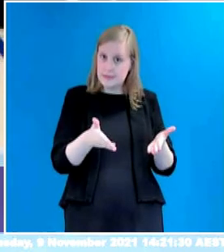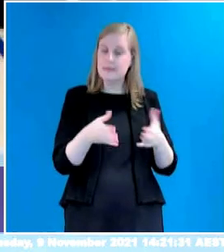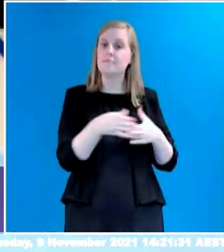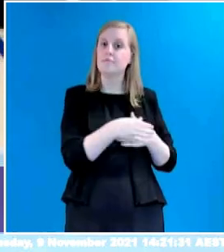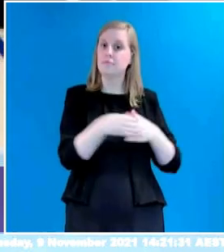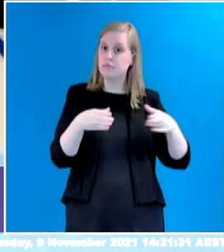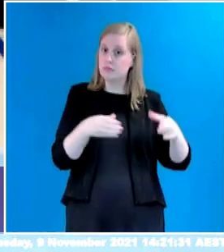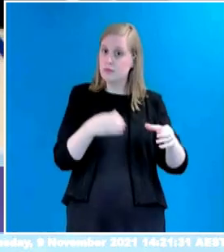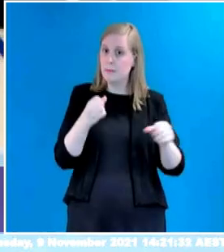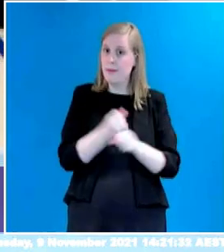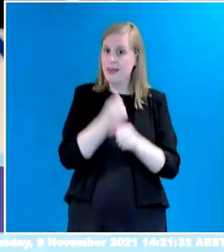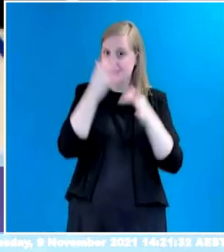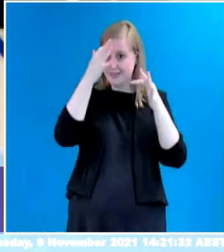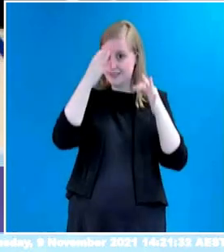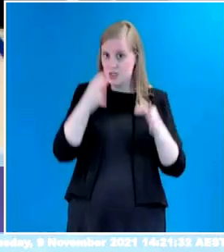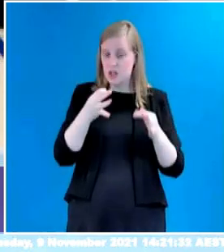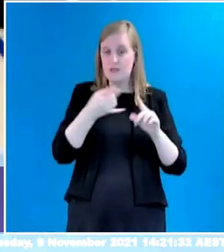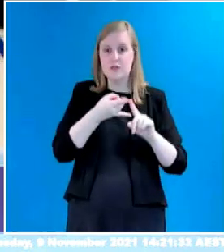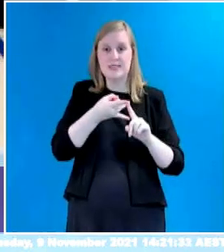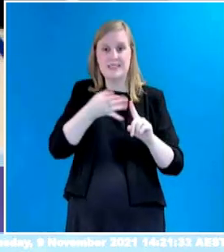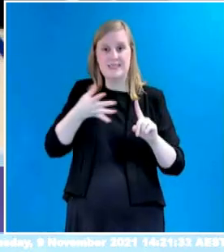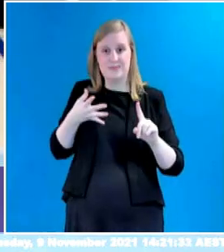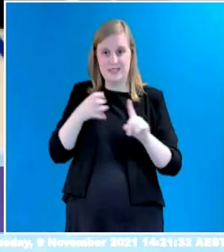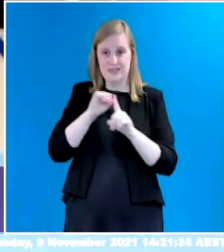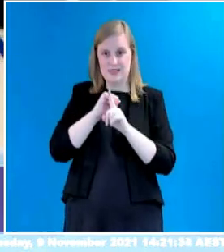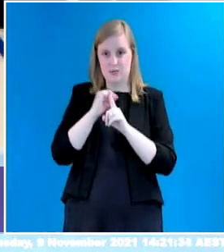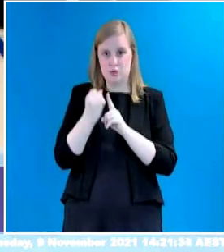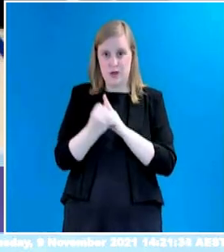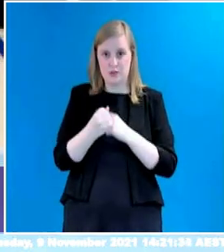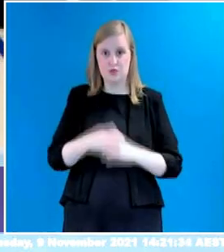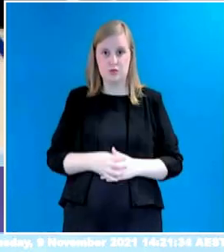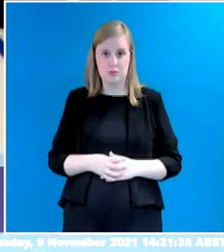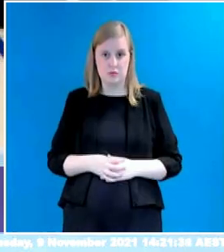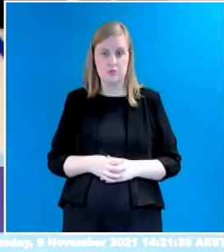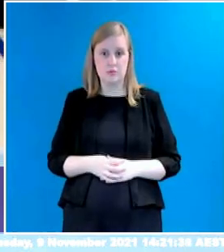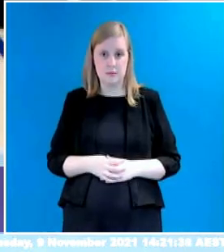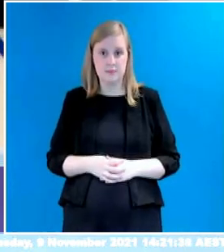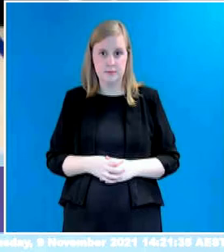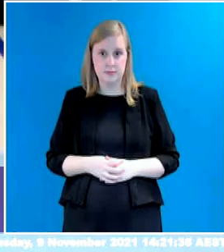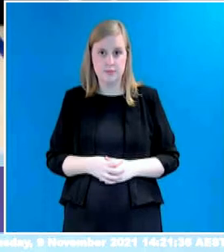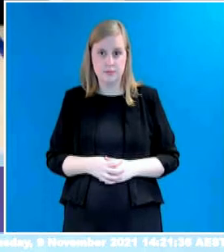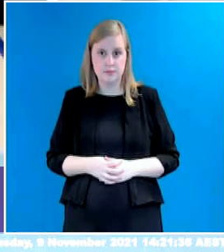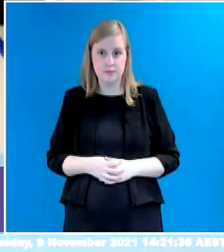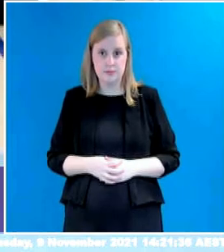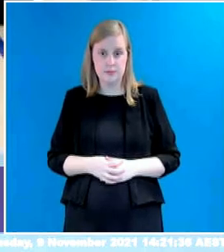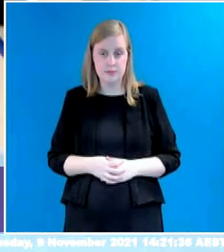The declaration highlights the importance of legal capacity and it is